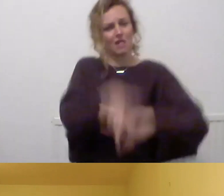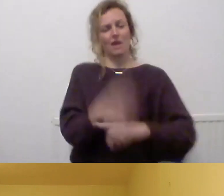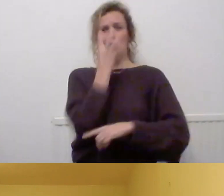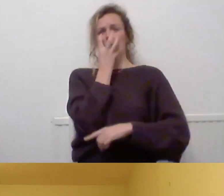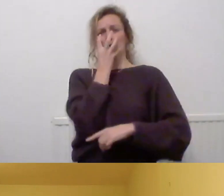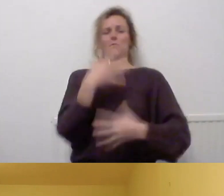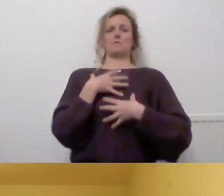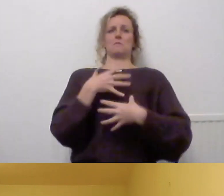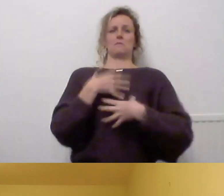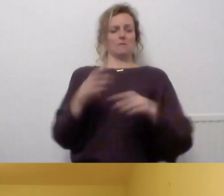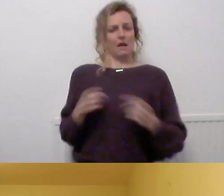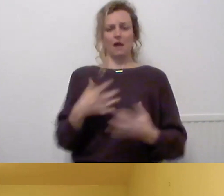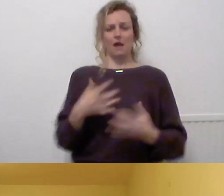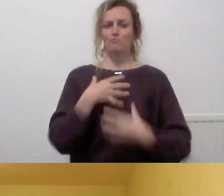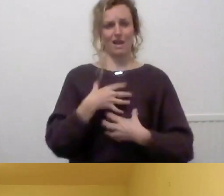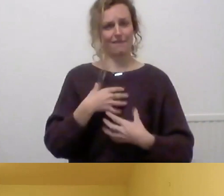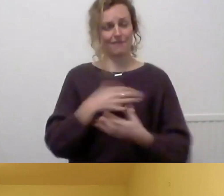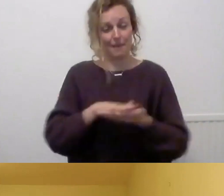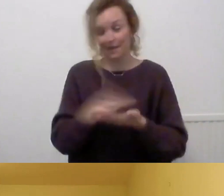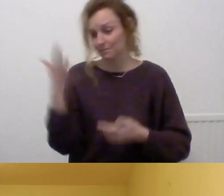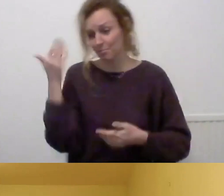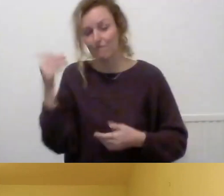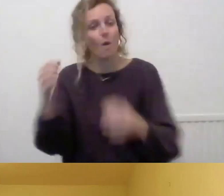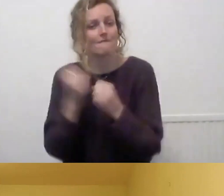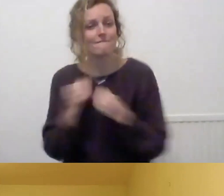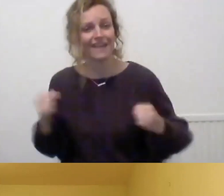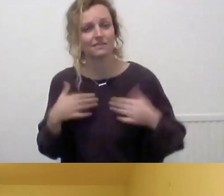Thank you for that. Dr. COVID. Dr. Adam, Molly, do you want to say anything about that,